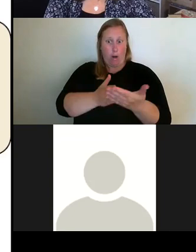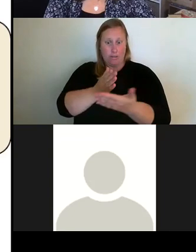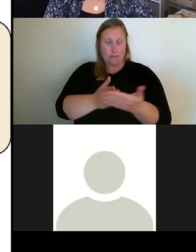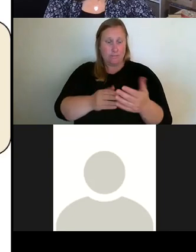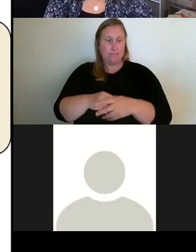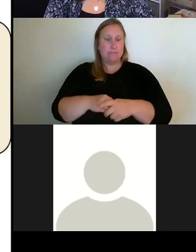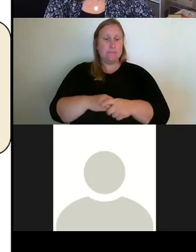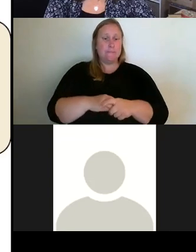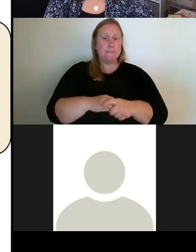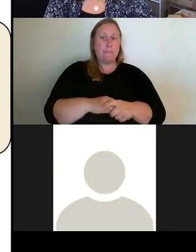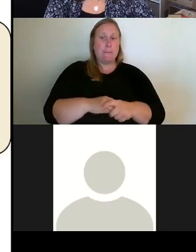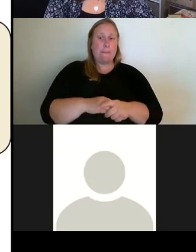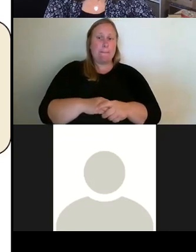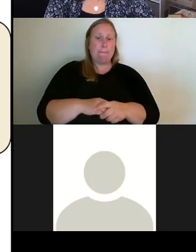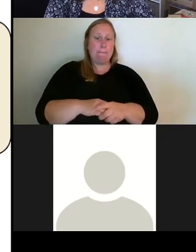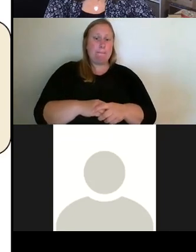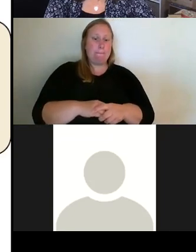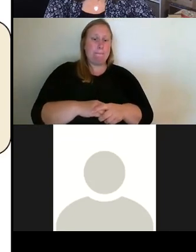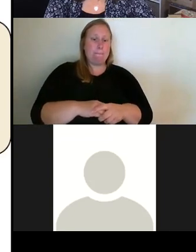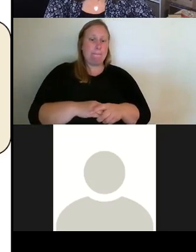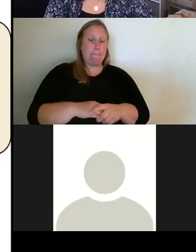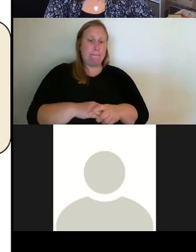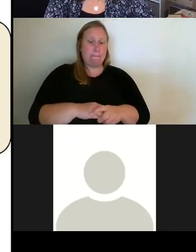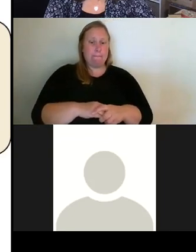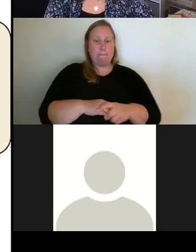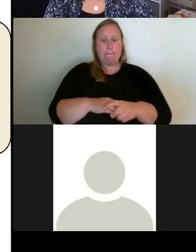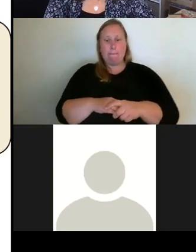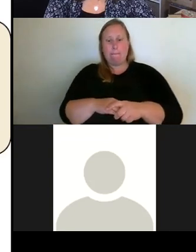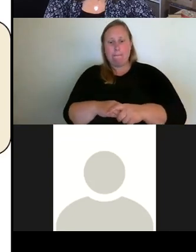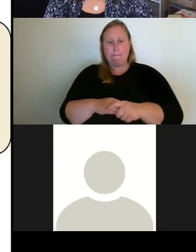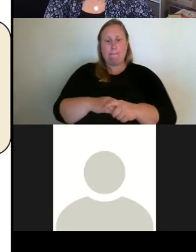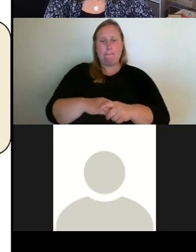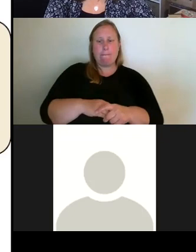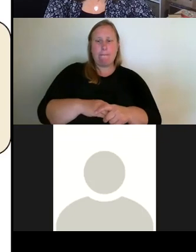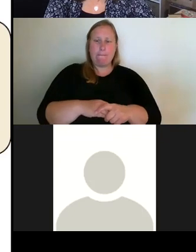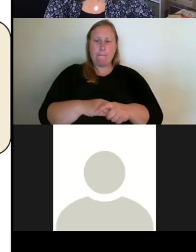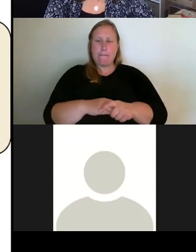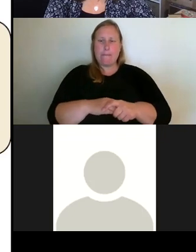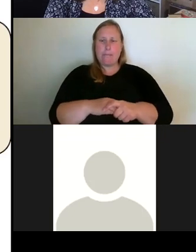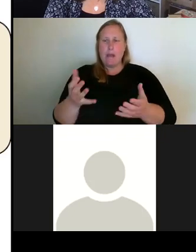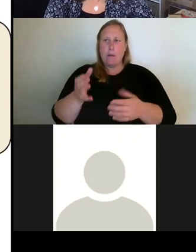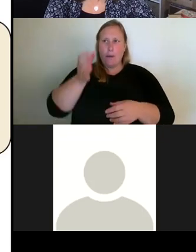information on this, but what I will talk about then is a little bit about how the concept one design